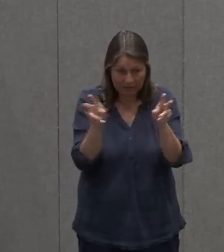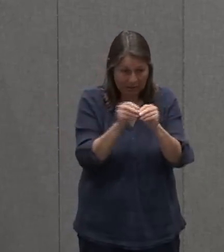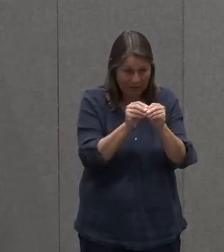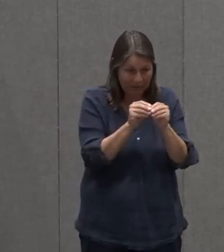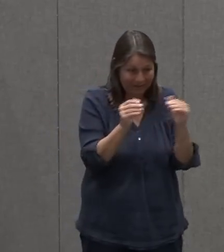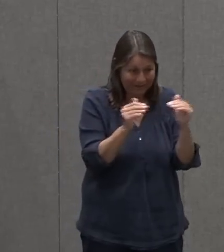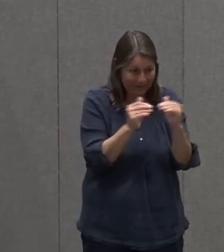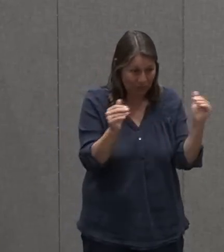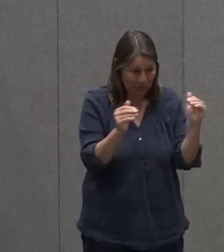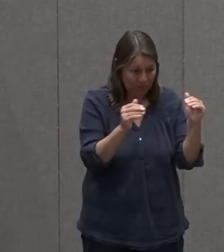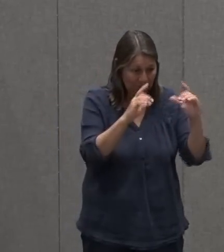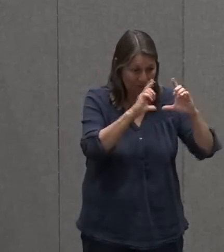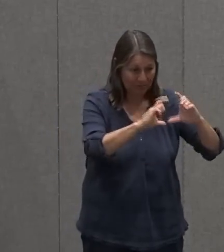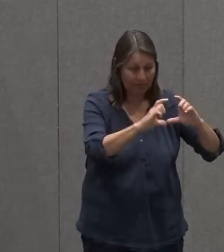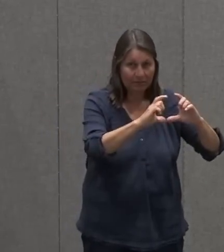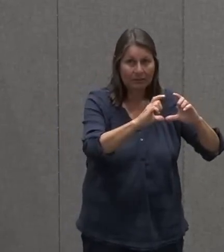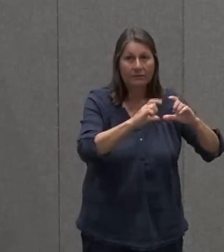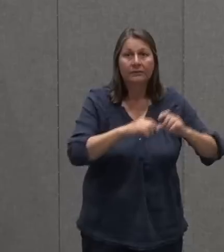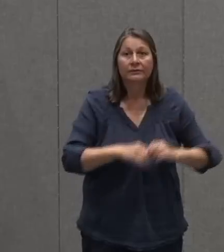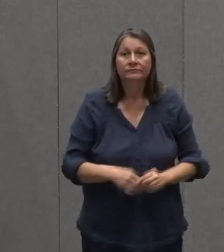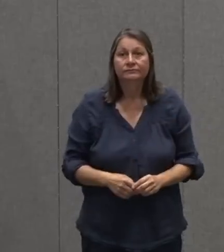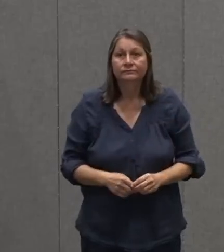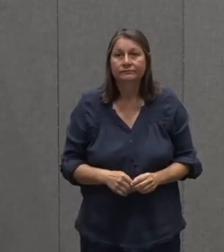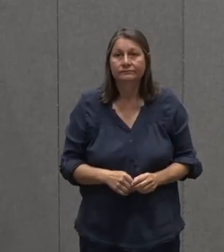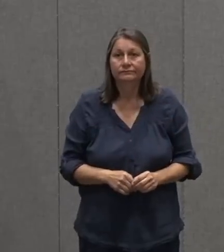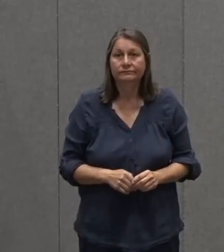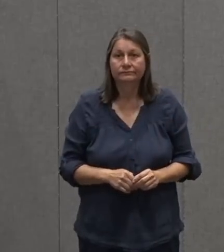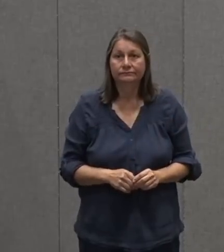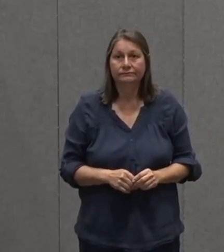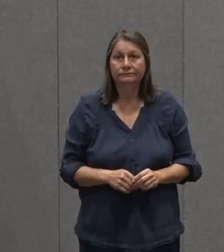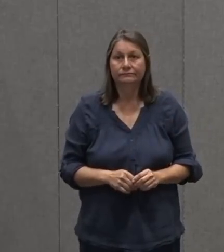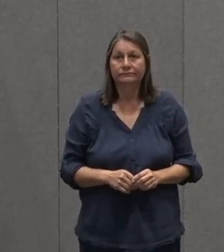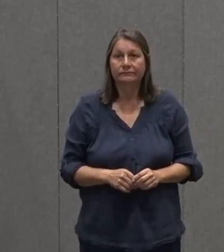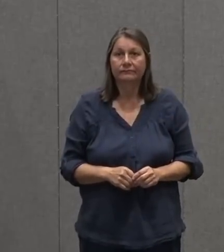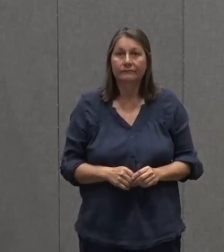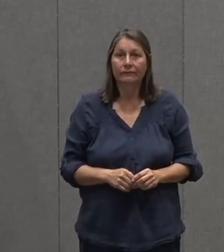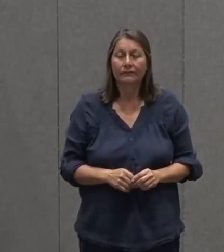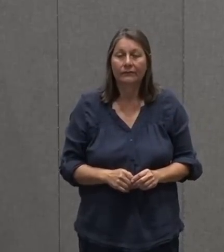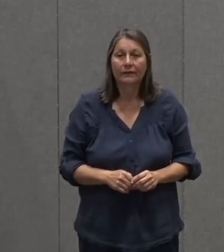here on the left hand side. So, one of the ones that I started thinking about